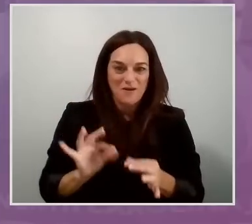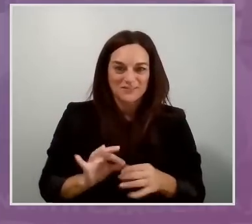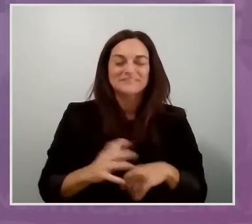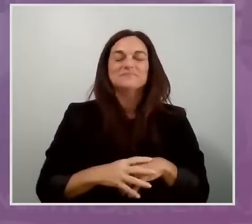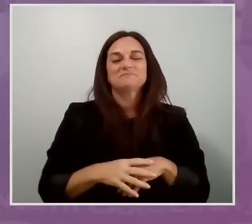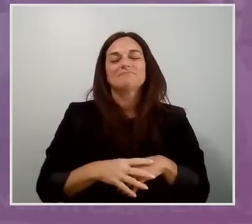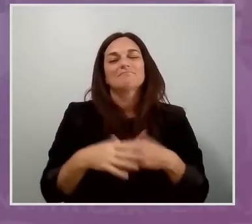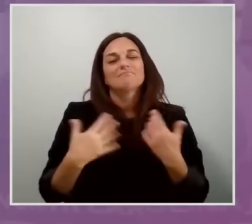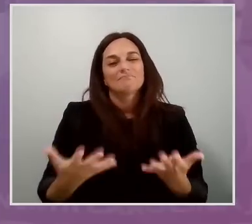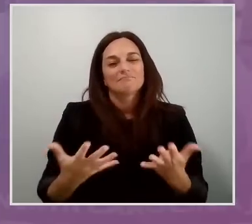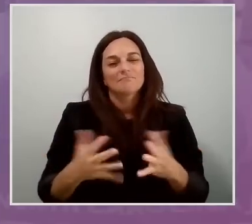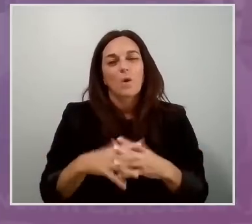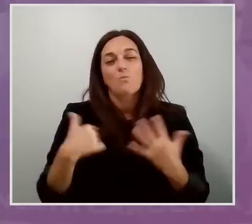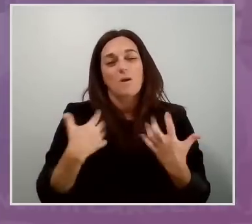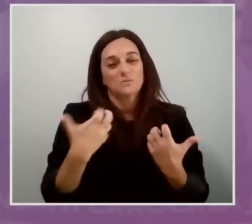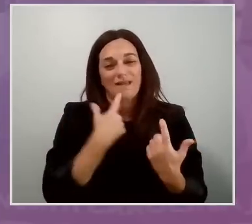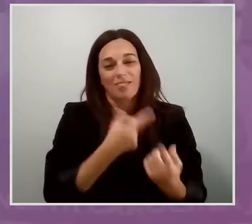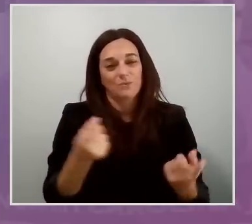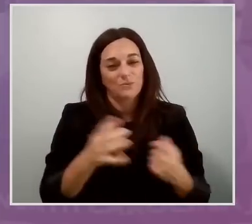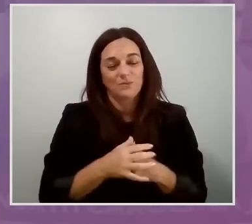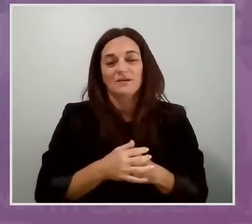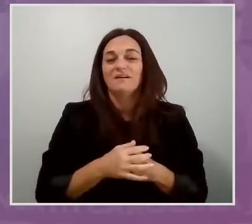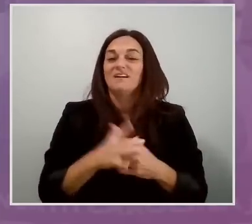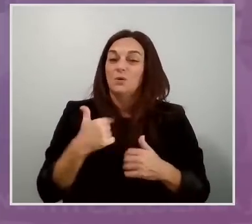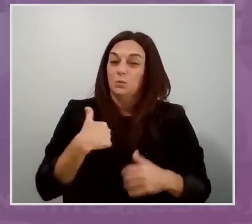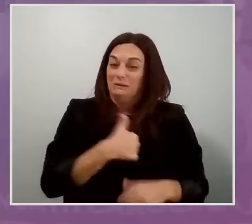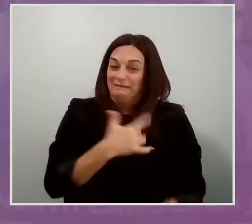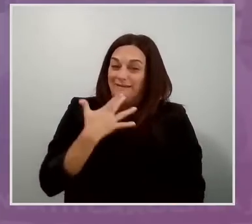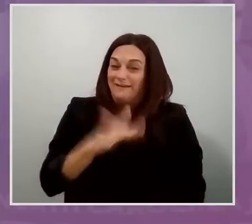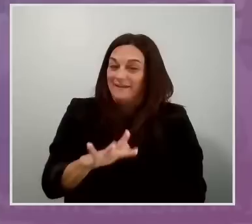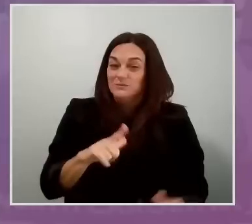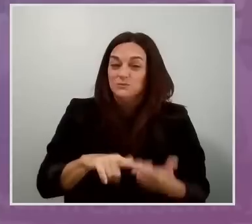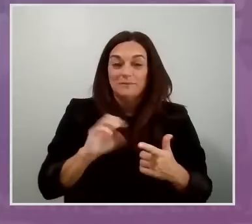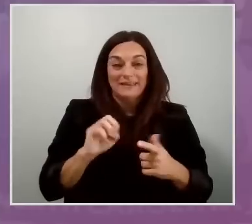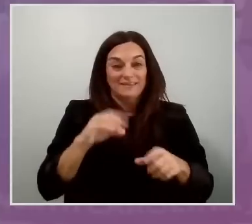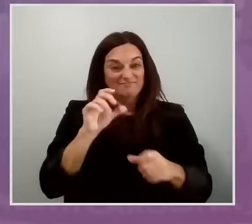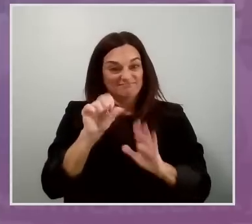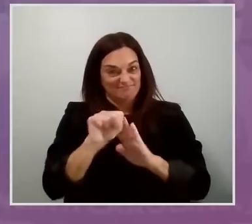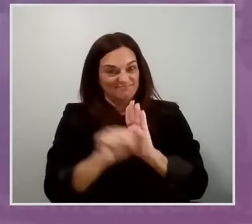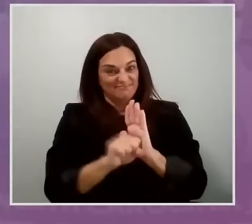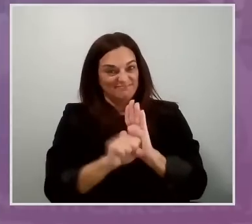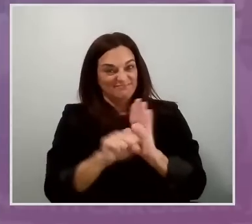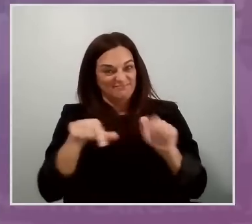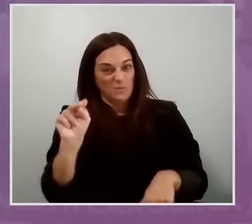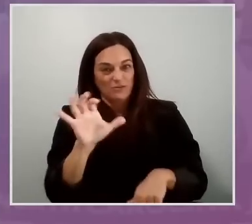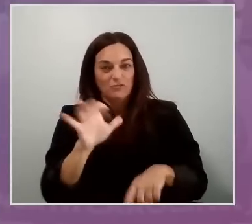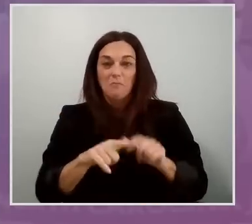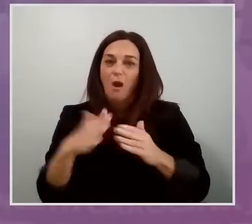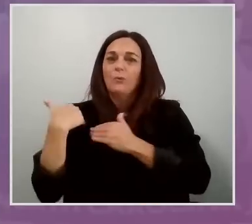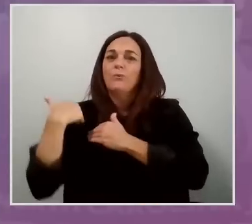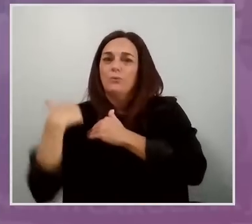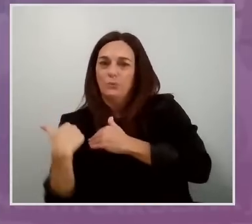AND I CANNOT WAIT TO HEAR HER REMARKS. FOLKS, I WANT TO TELL YOU SOMETHING.